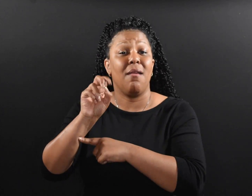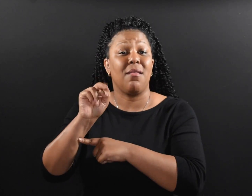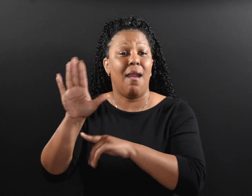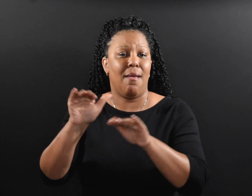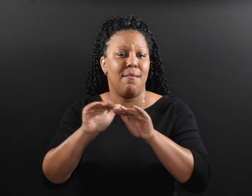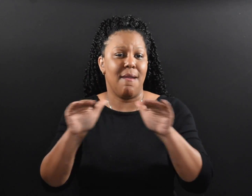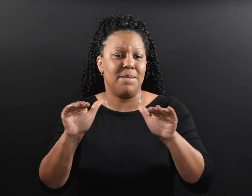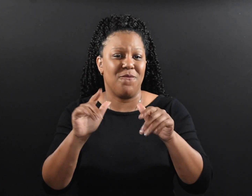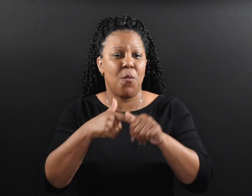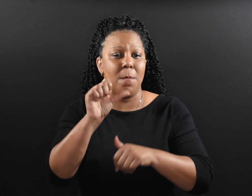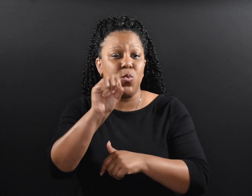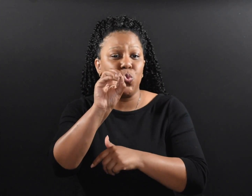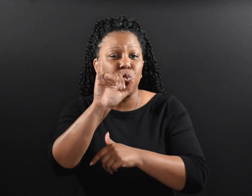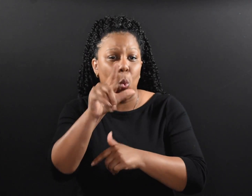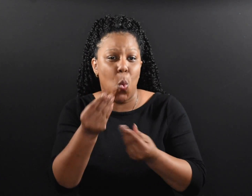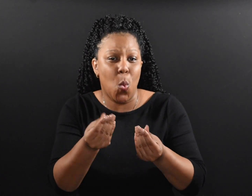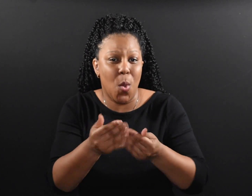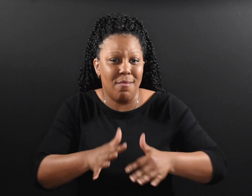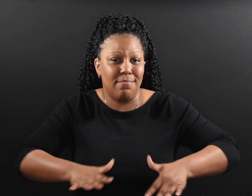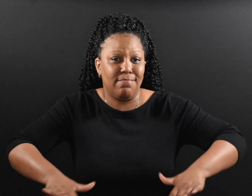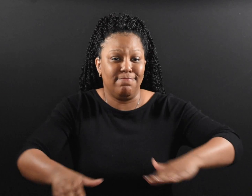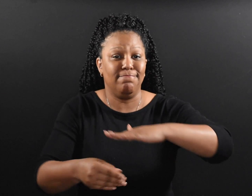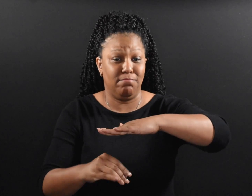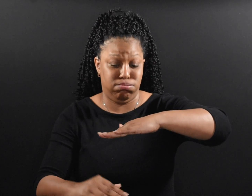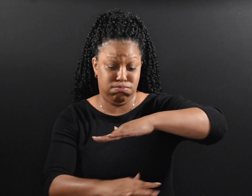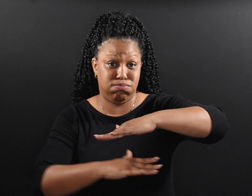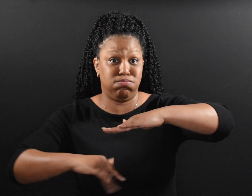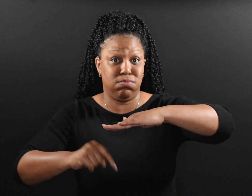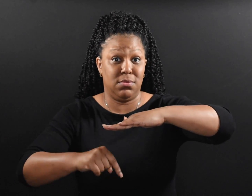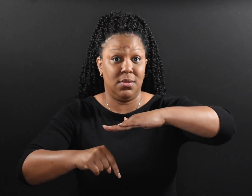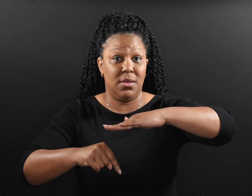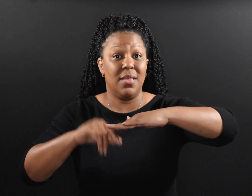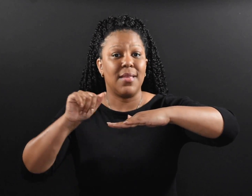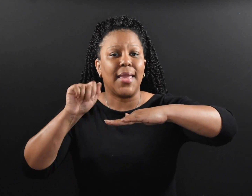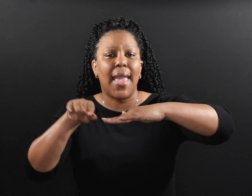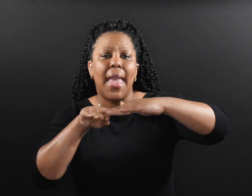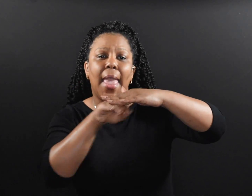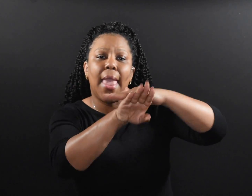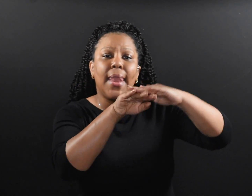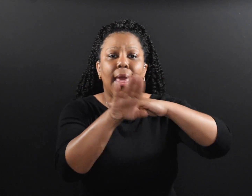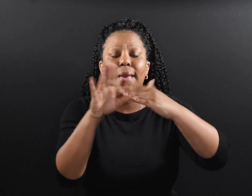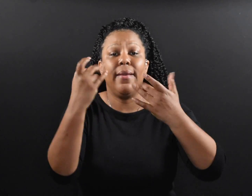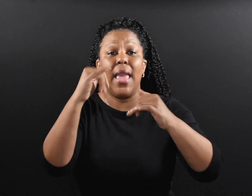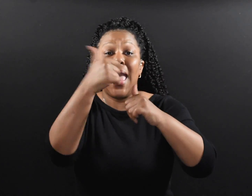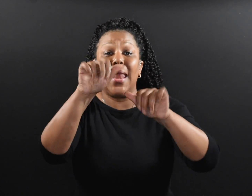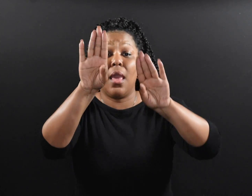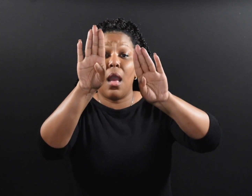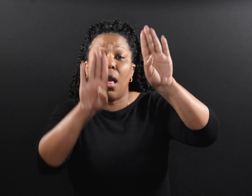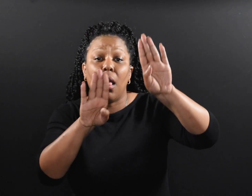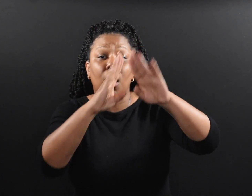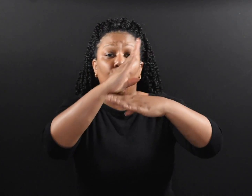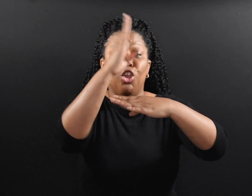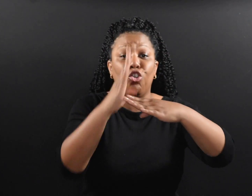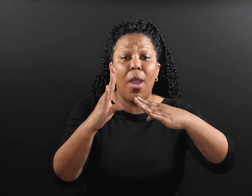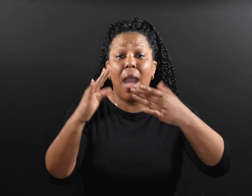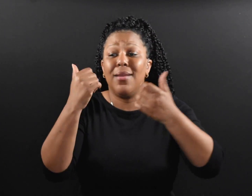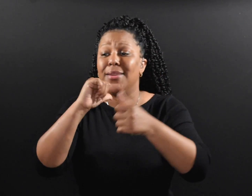This depends on radon levels in the soil, pathways for radon to enter the home, and the driving force.